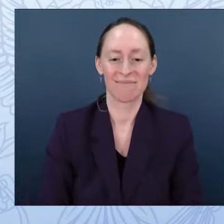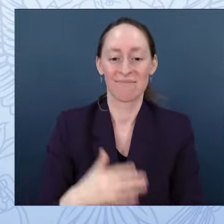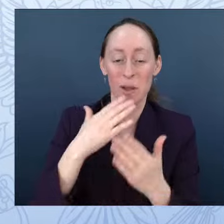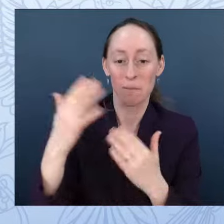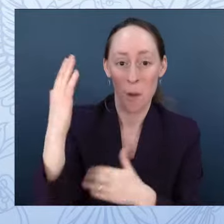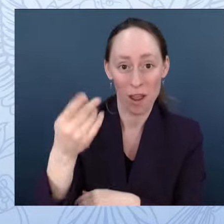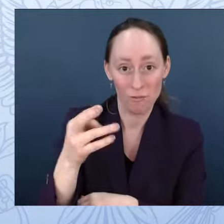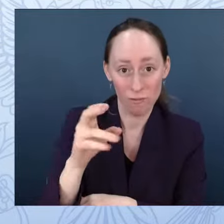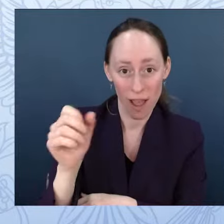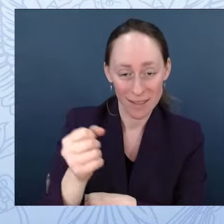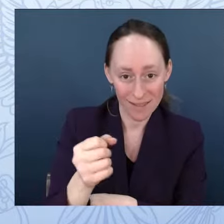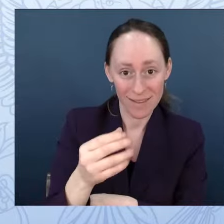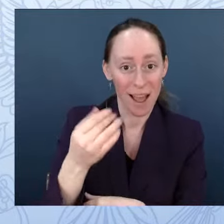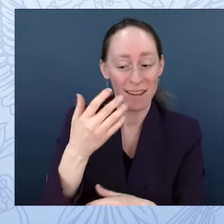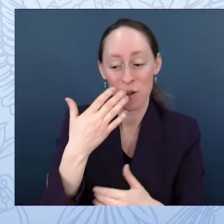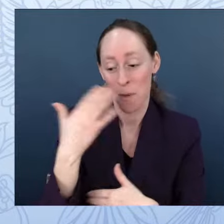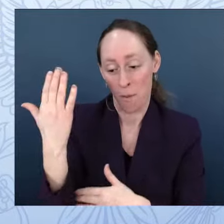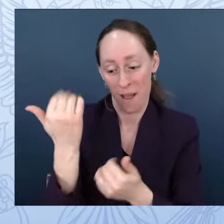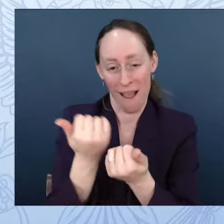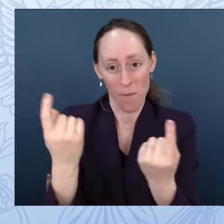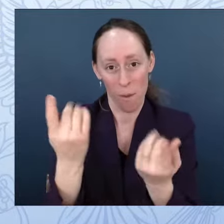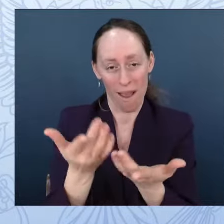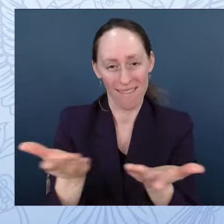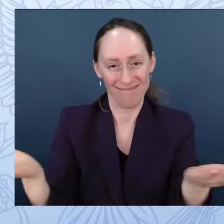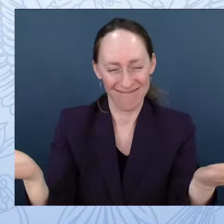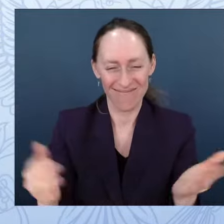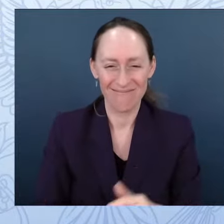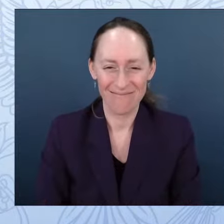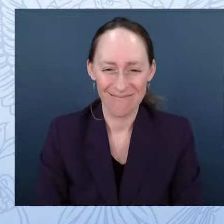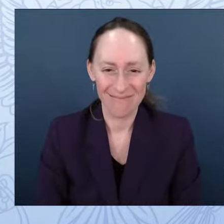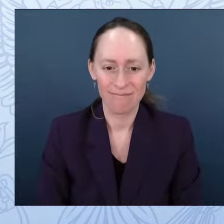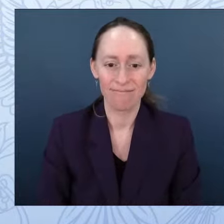So certain words have the power to make time